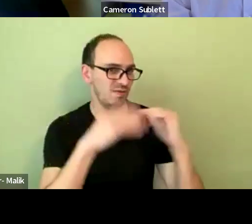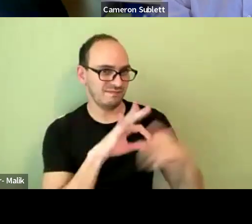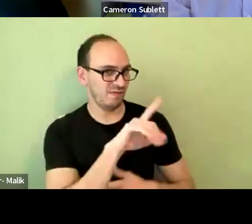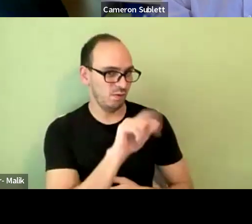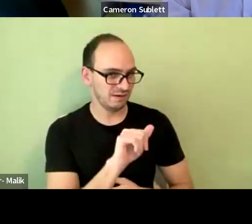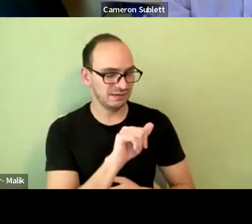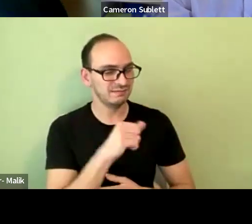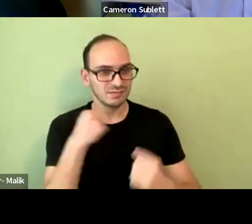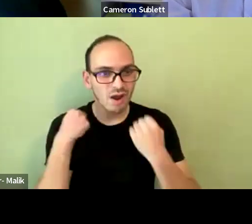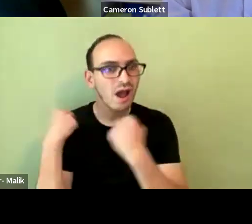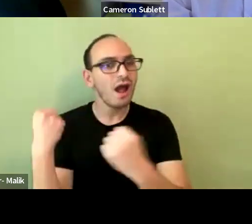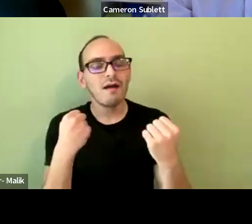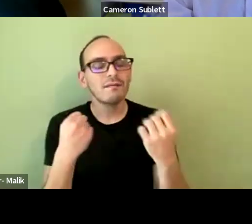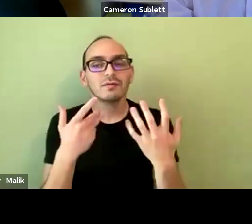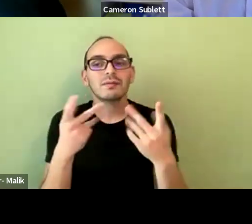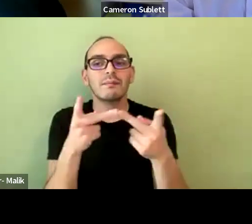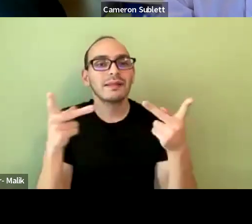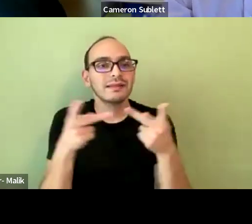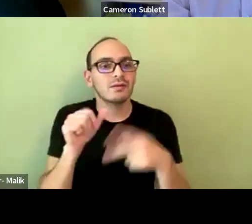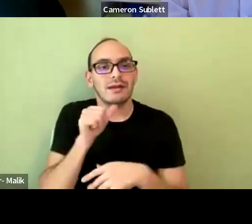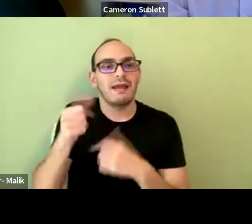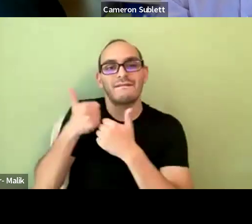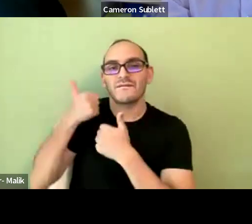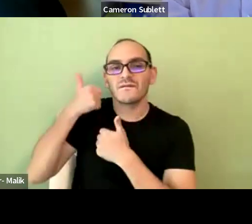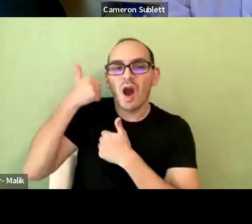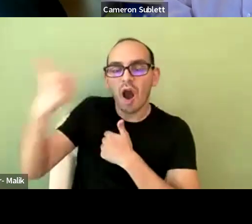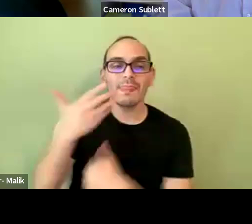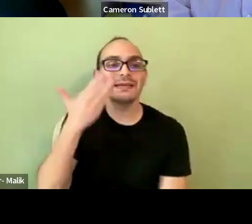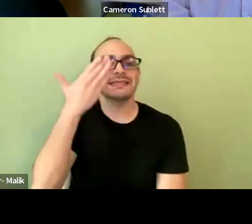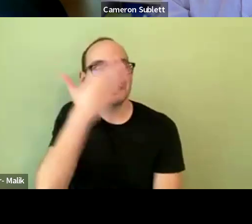Is just the places that are not that far away, seem very far